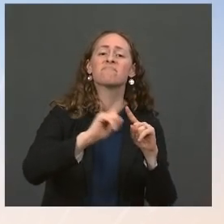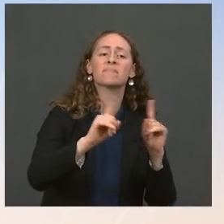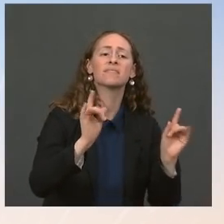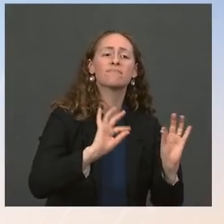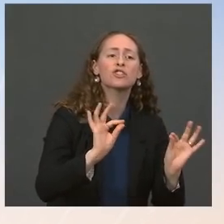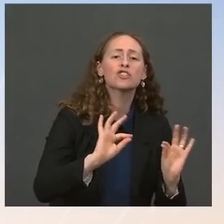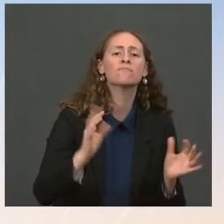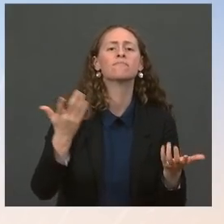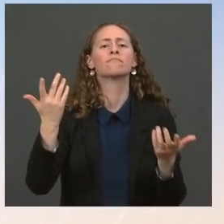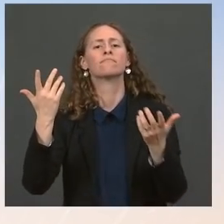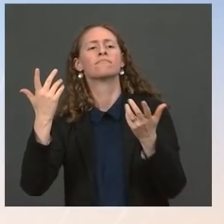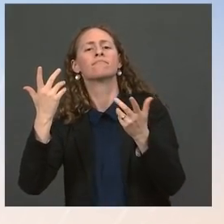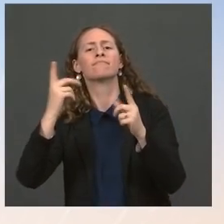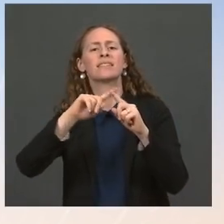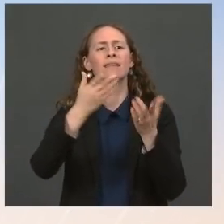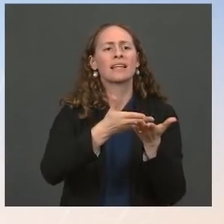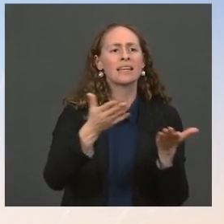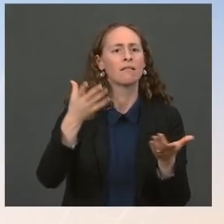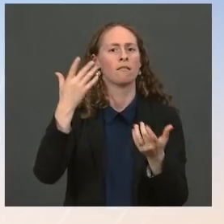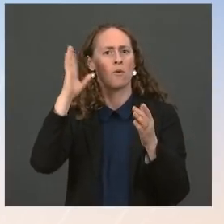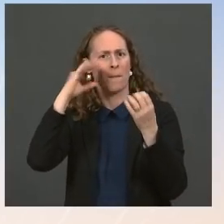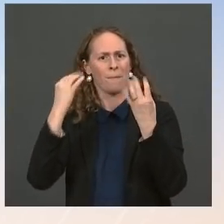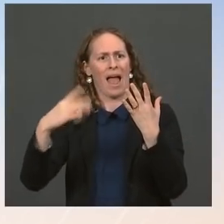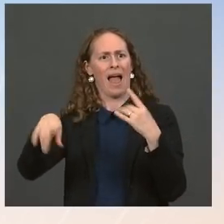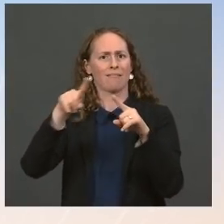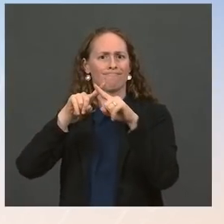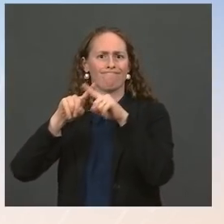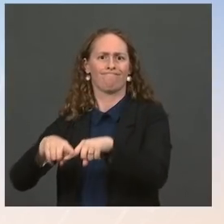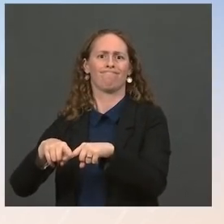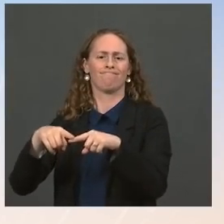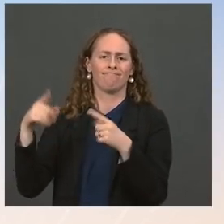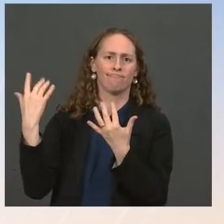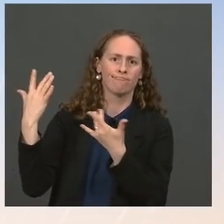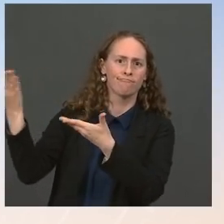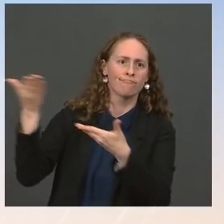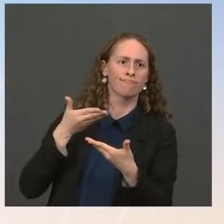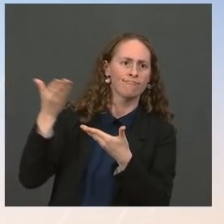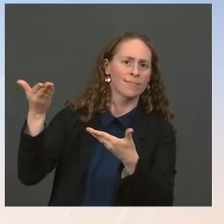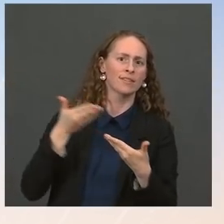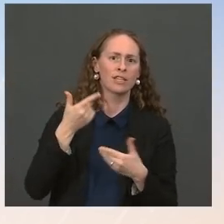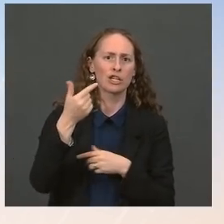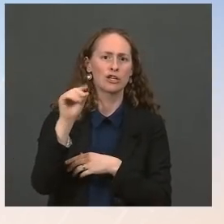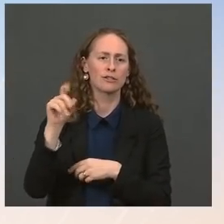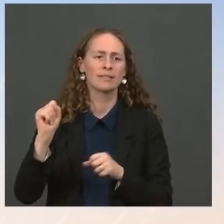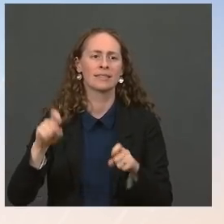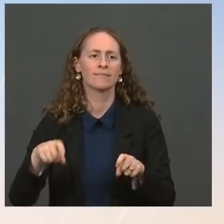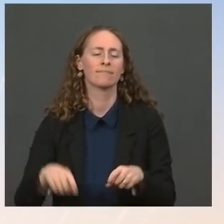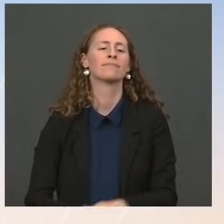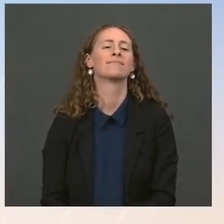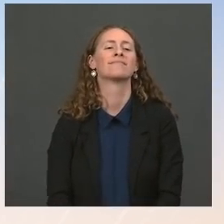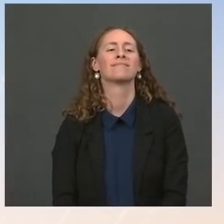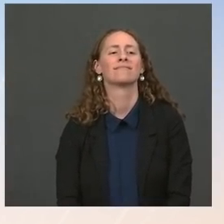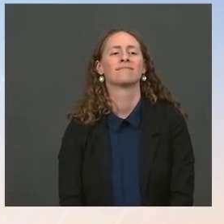and parts that are sent to U.S. factories for our workers to assemble into products, which will strengthen the resiliency of our supply chains.